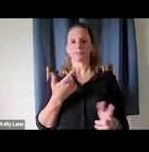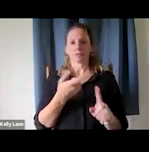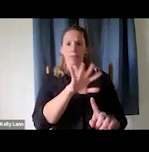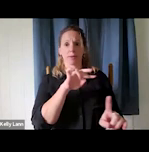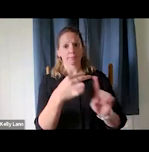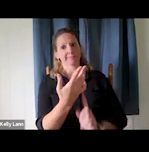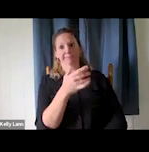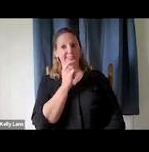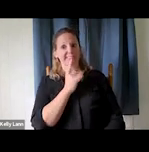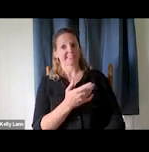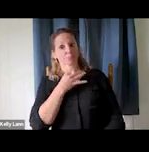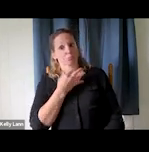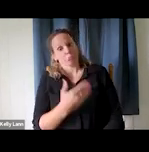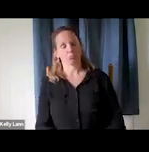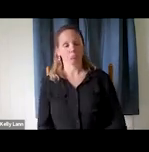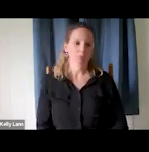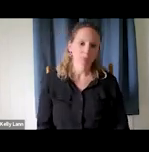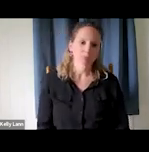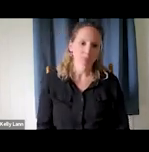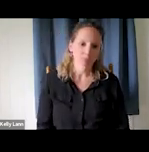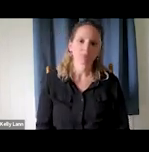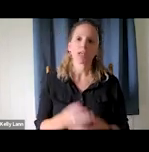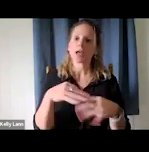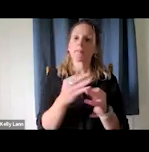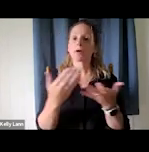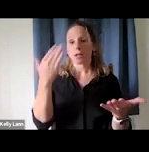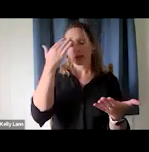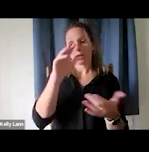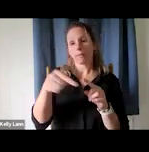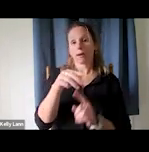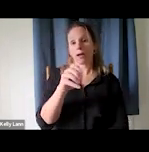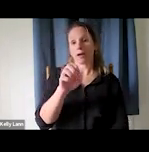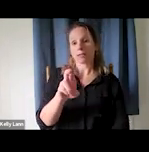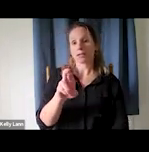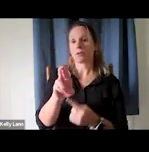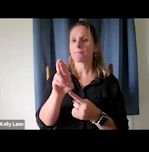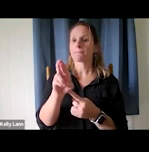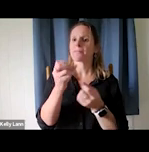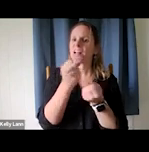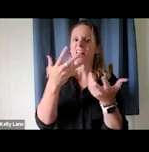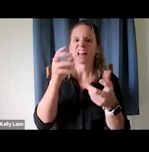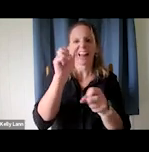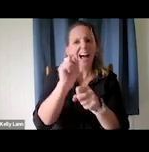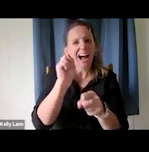I sometimes wonder. The important thing to know about an MSR is we put a lot, a lot of work into them,